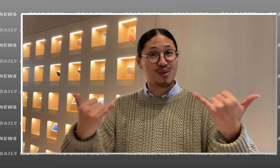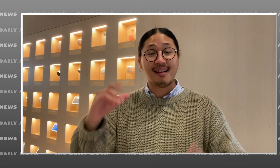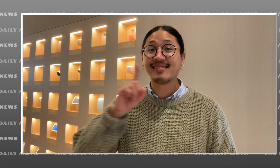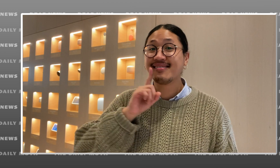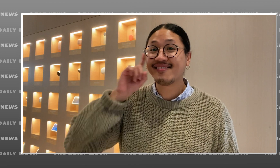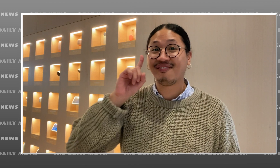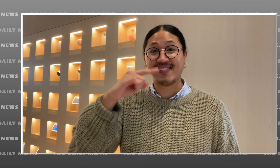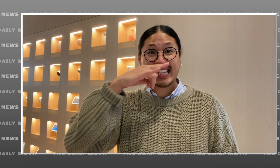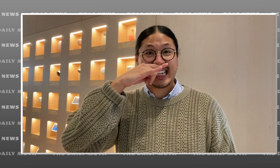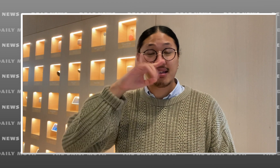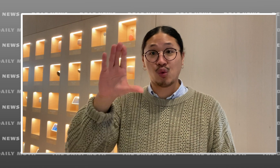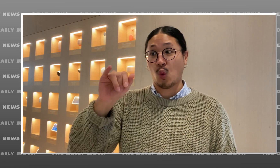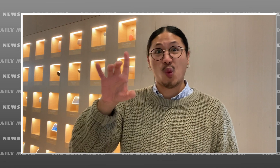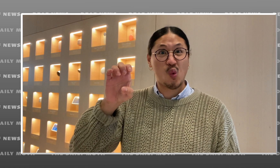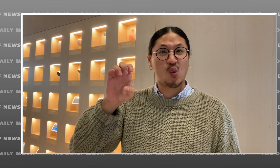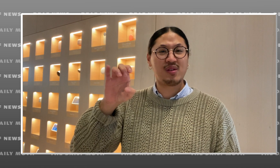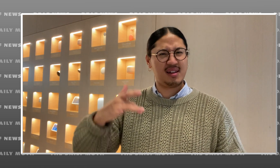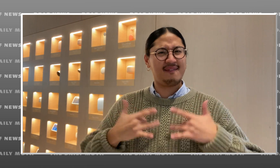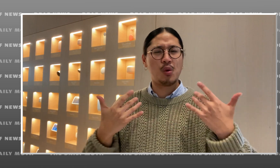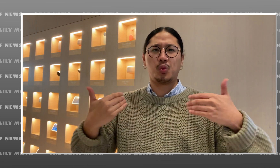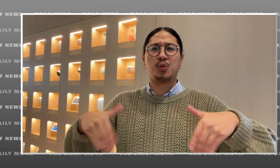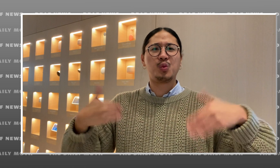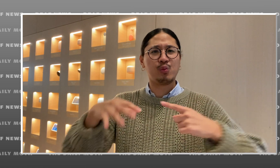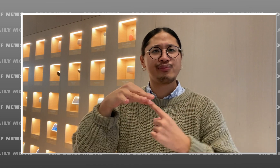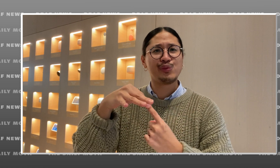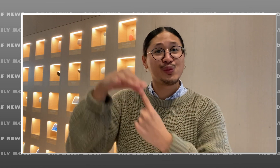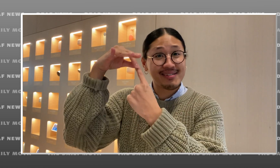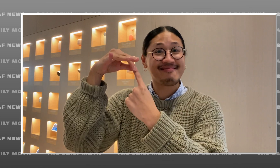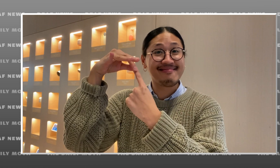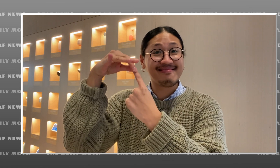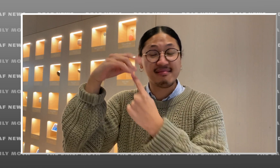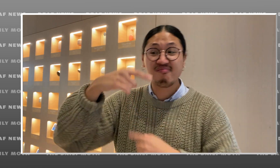Today’s Deaf Kids Code event was very unique.